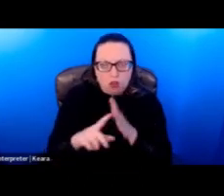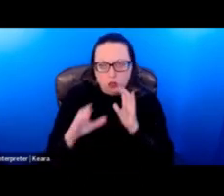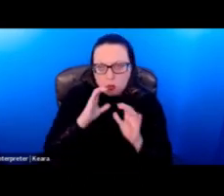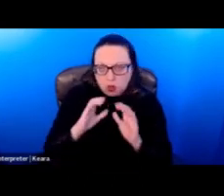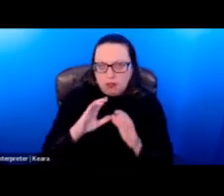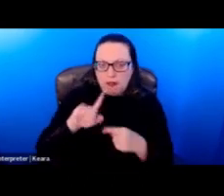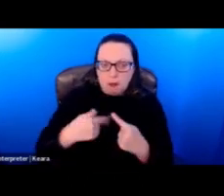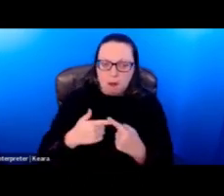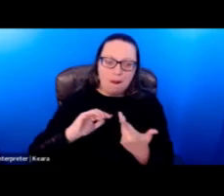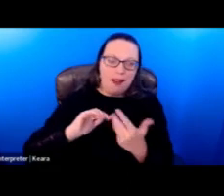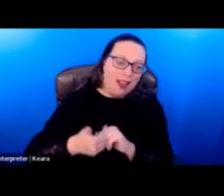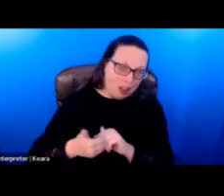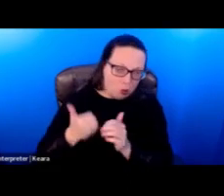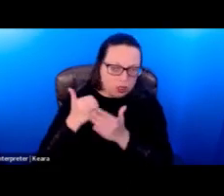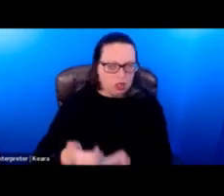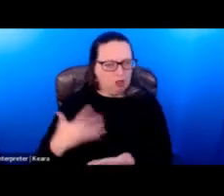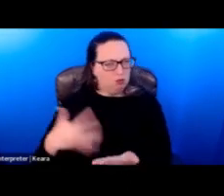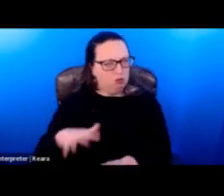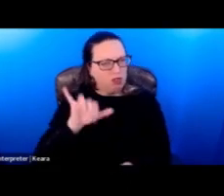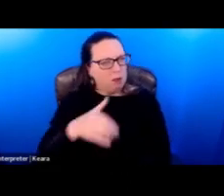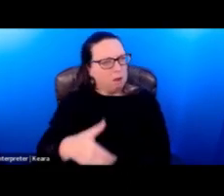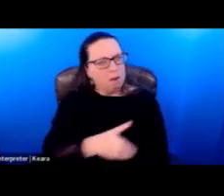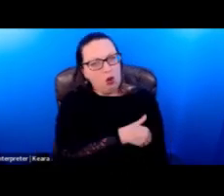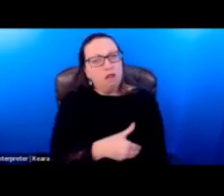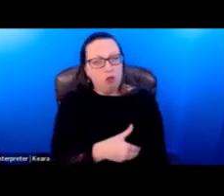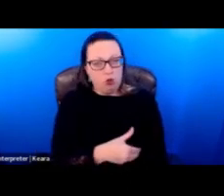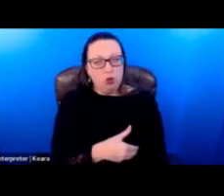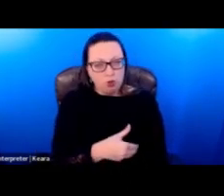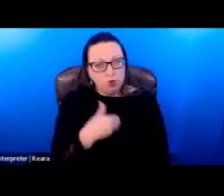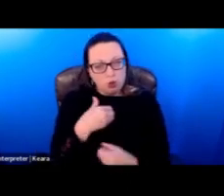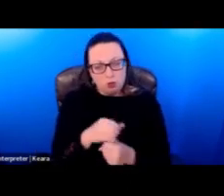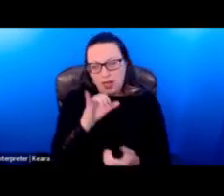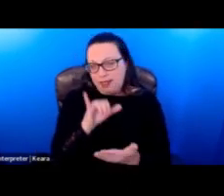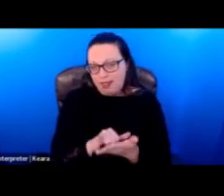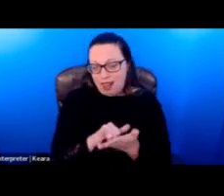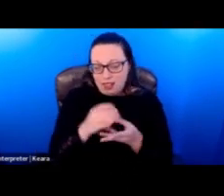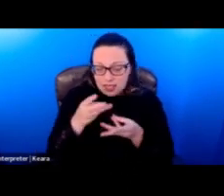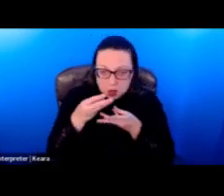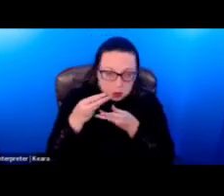powerful. And making that timeframe of eligibility as streamlined as possible, helps